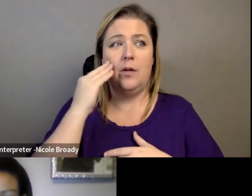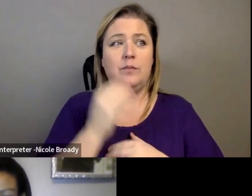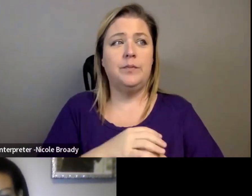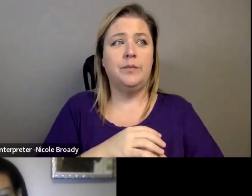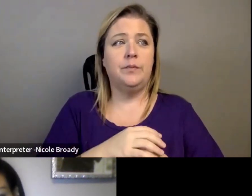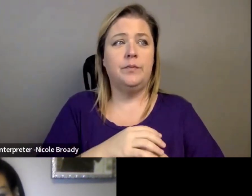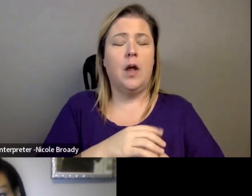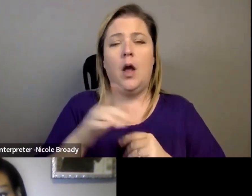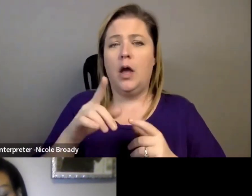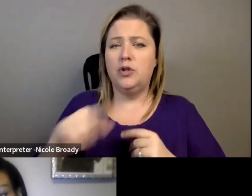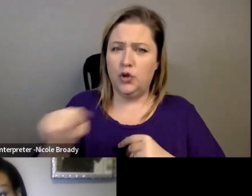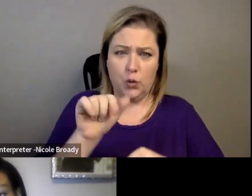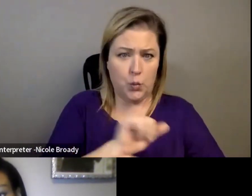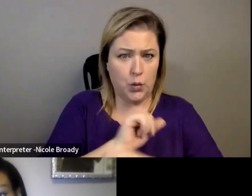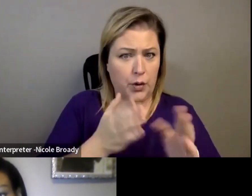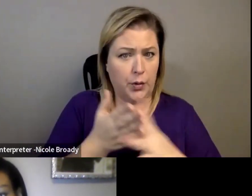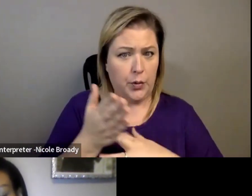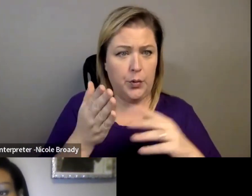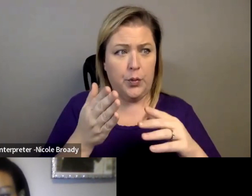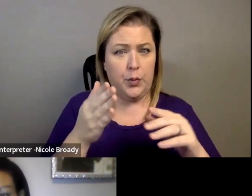through this this time, and you're right, you said it, we're